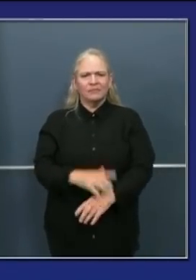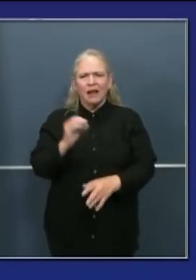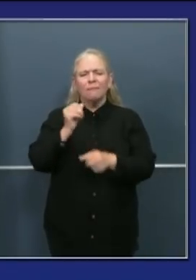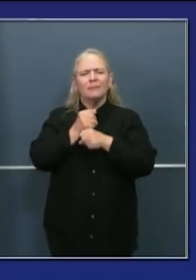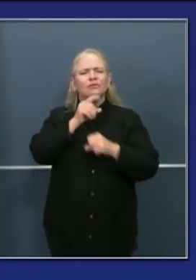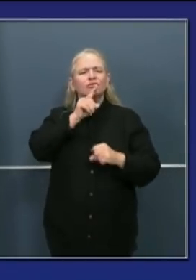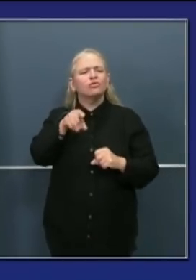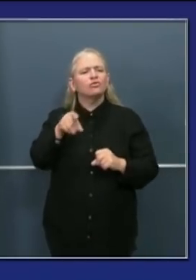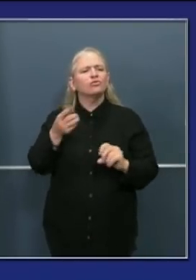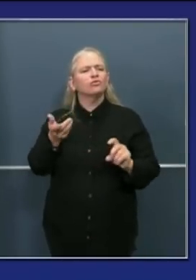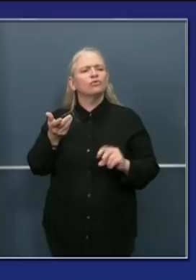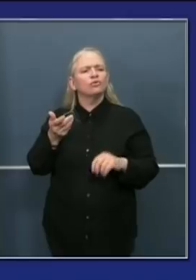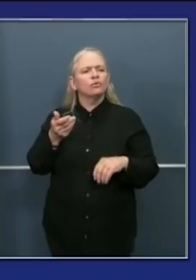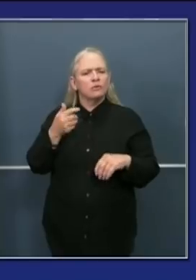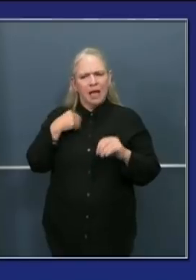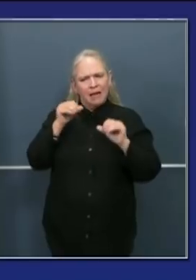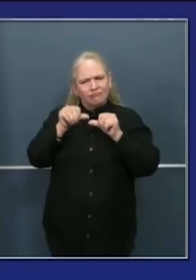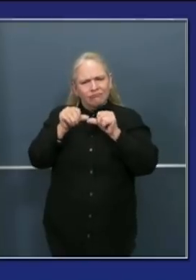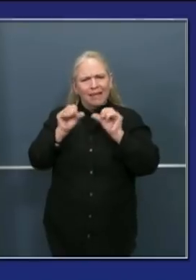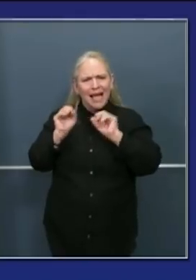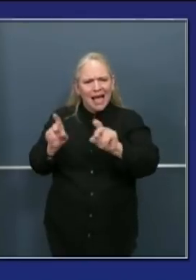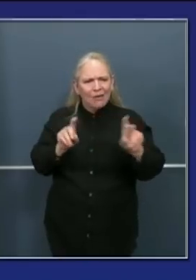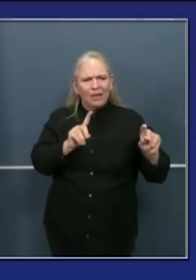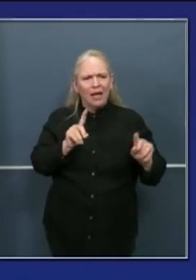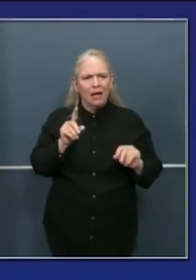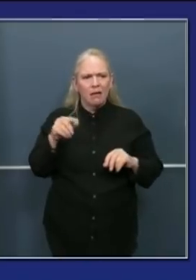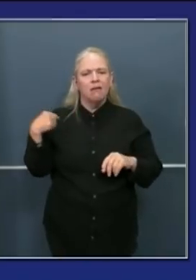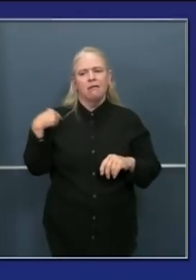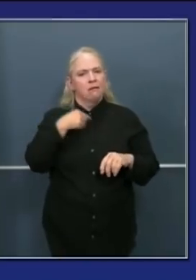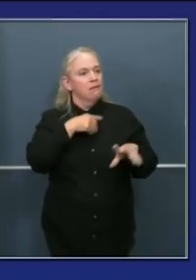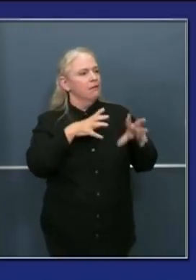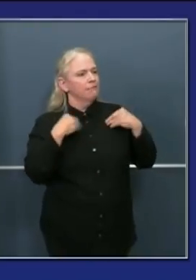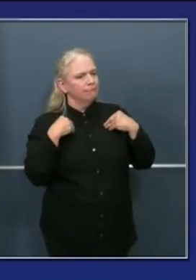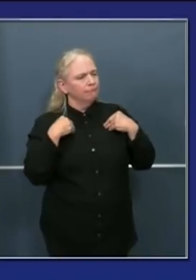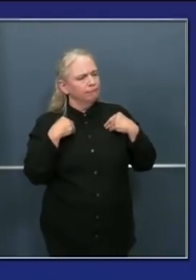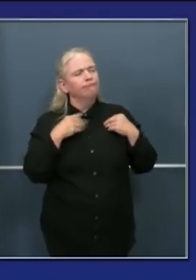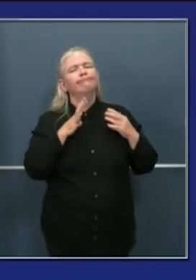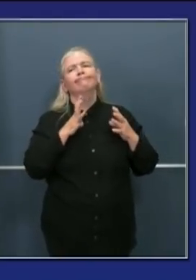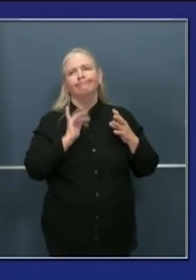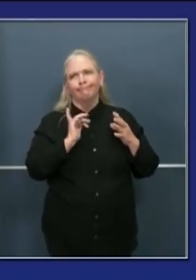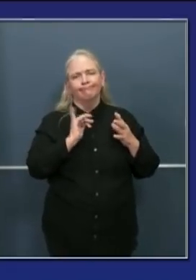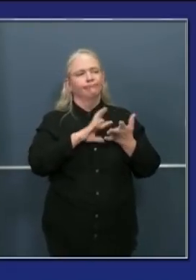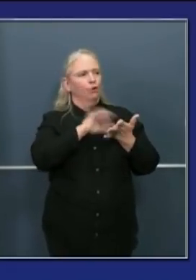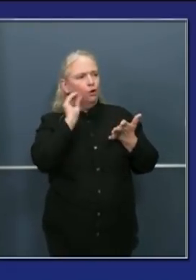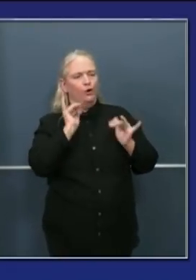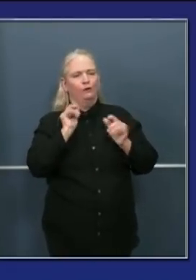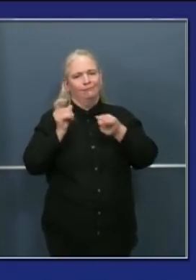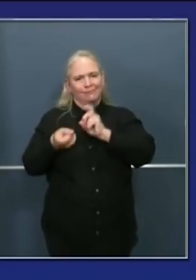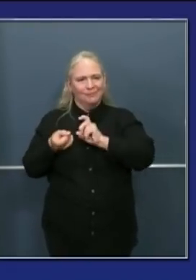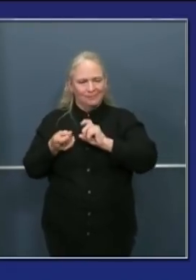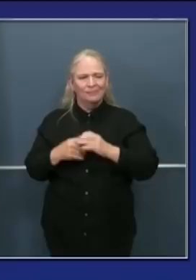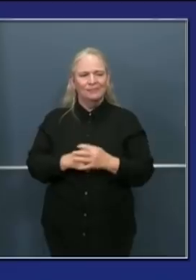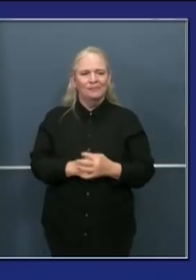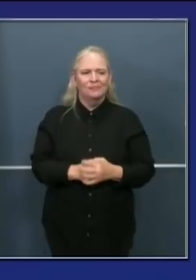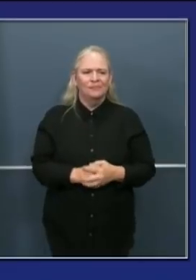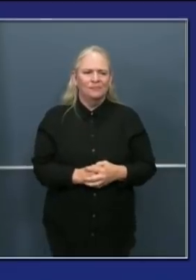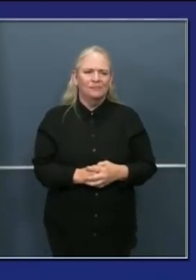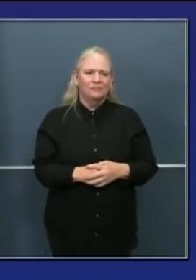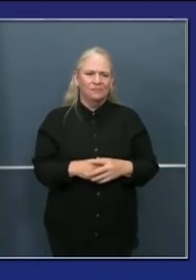RESPONSIBILITY OF THE COMMUNITY, COUNTY LEVEL TO SECURE LOCAL ENFORCEMENT